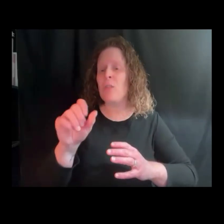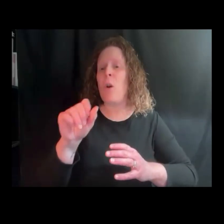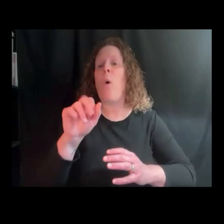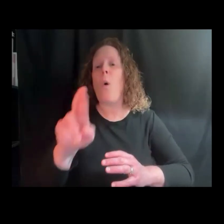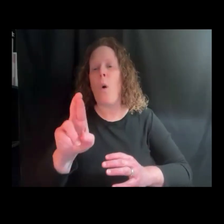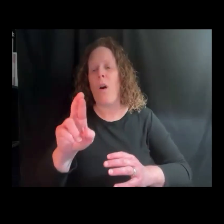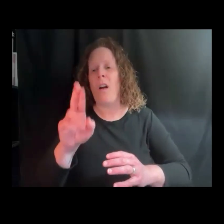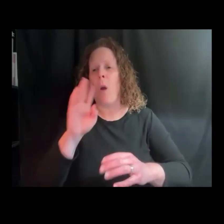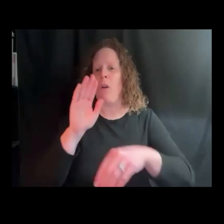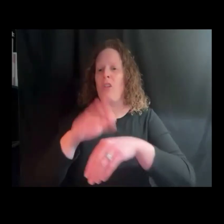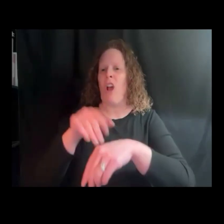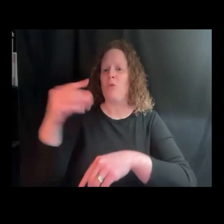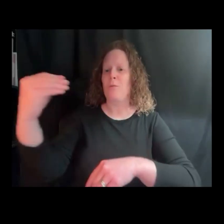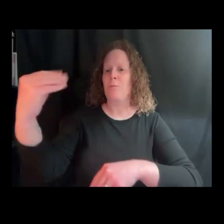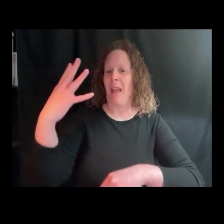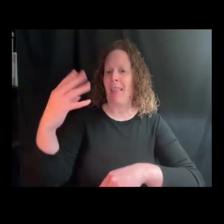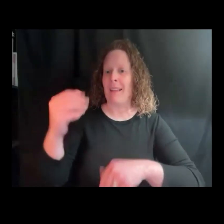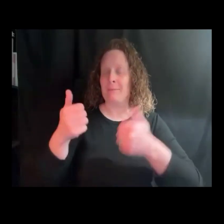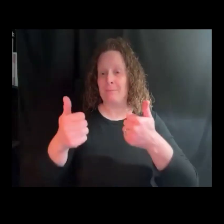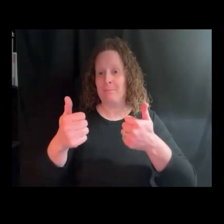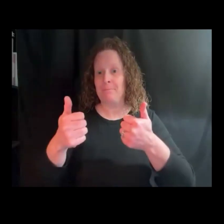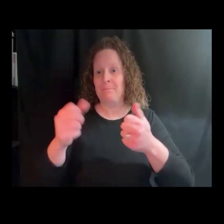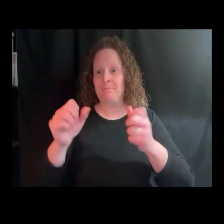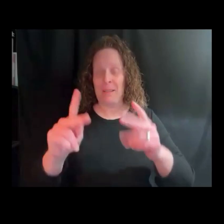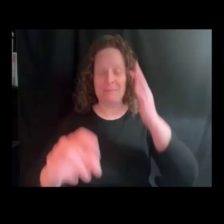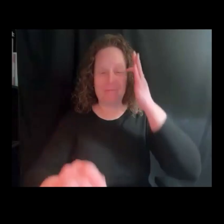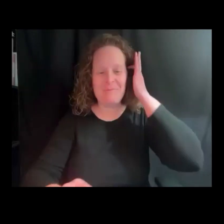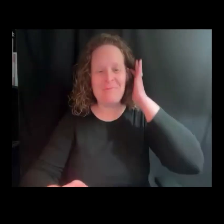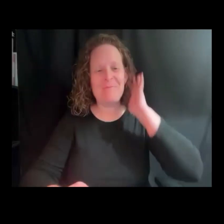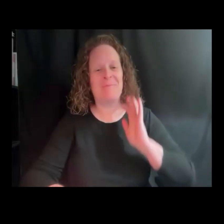what you say from the chat box or I will call for a spotlight